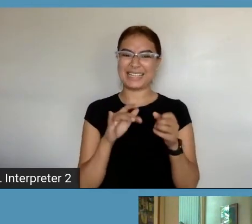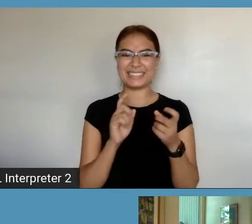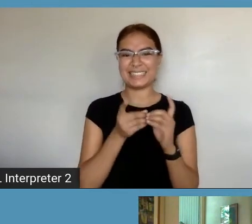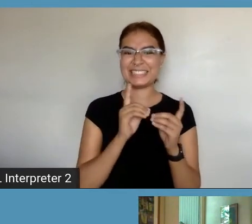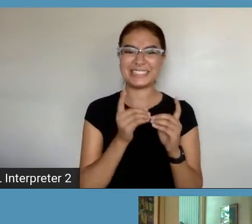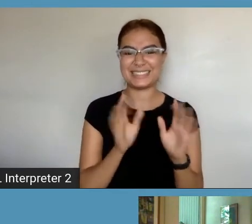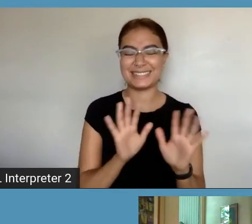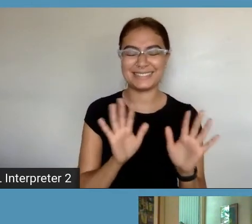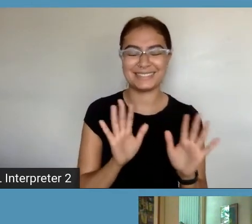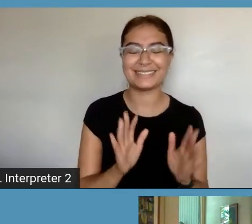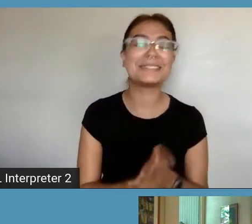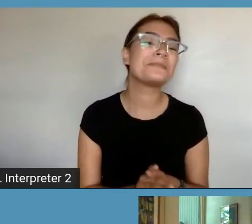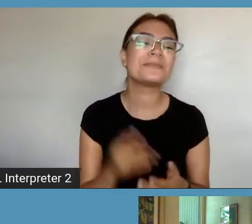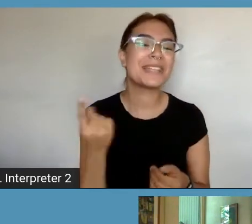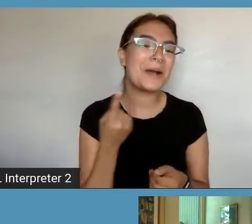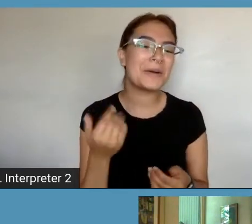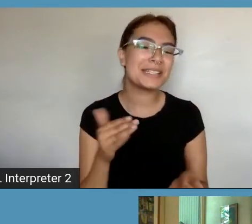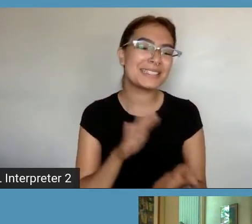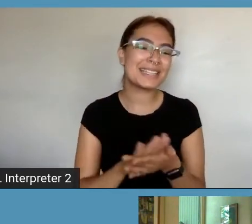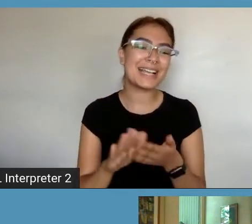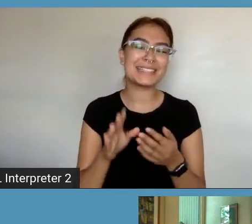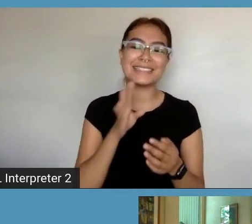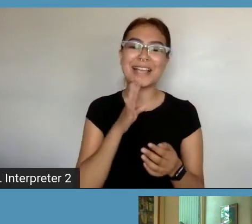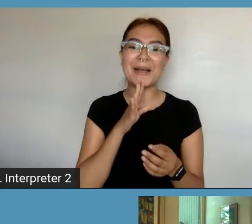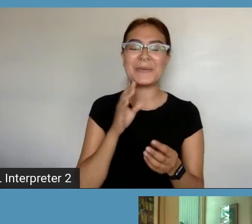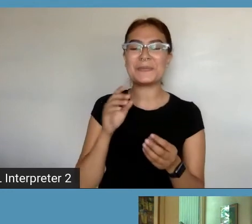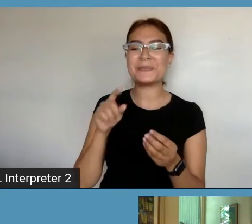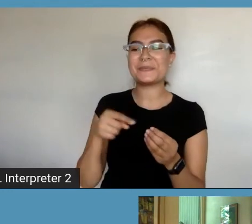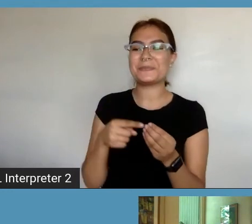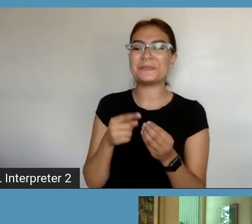it's always nice to talk about people who are forward thinking and innovative. I'm